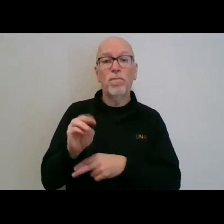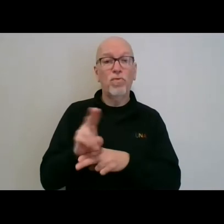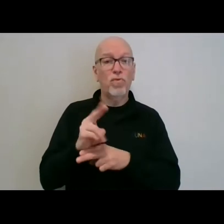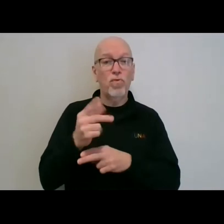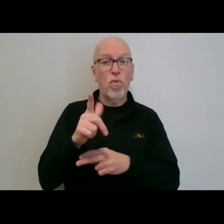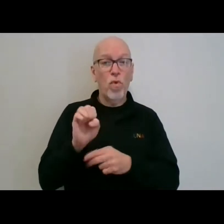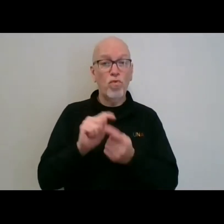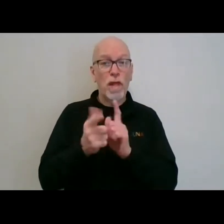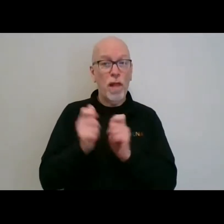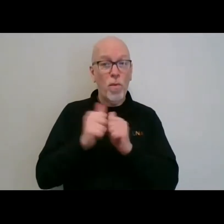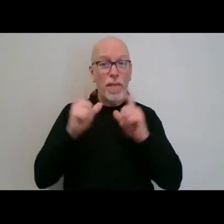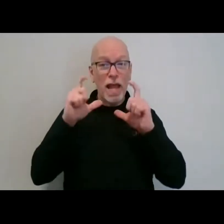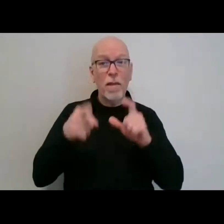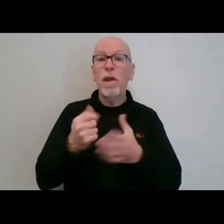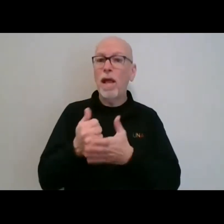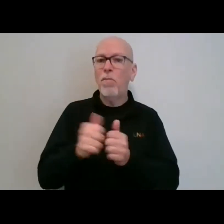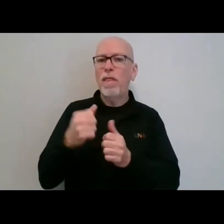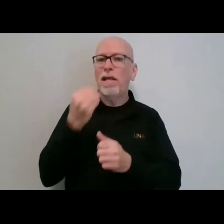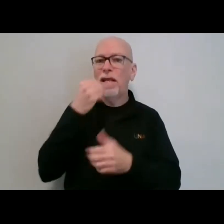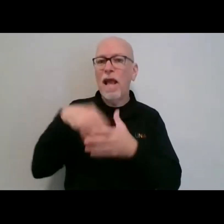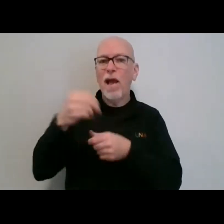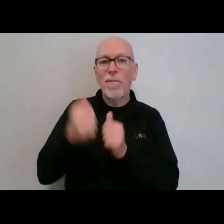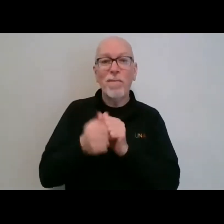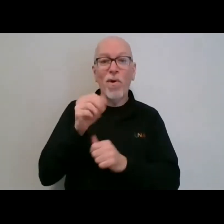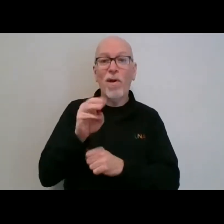it helped a lot when eating out since most of the menus were in Dutch.